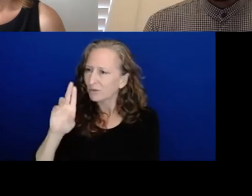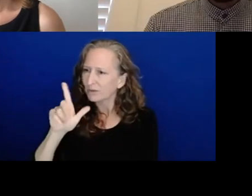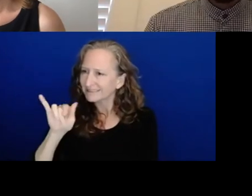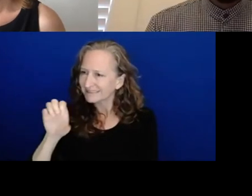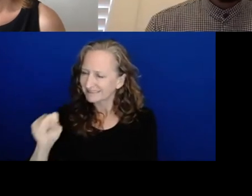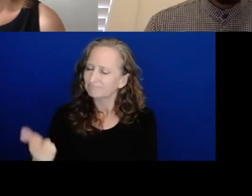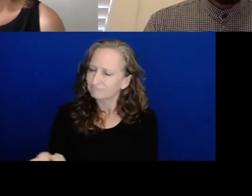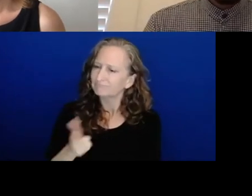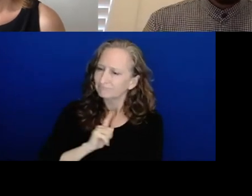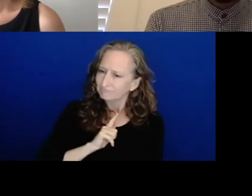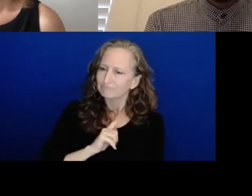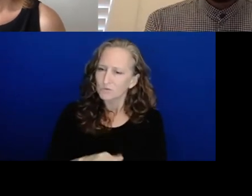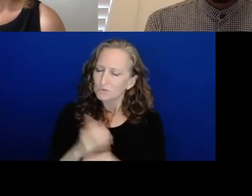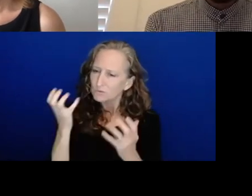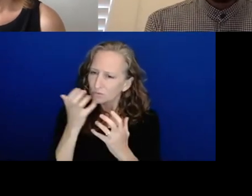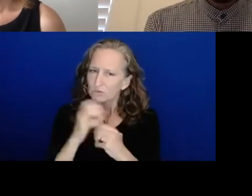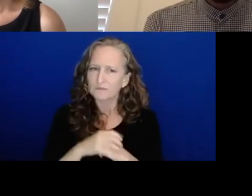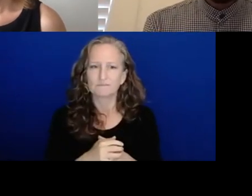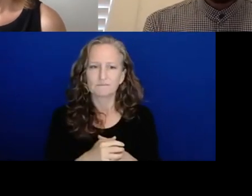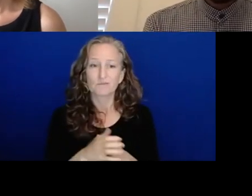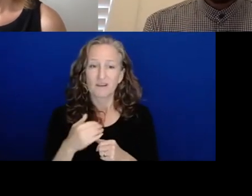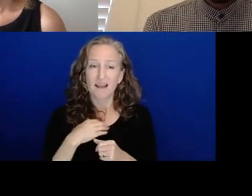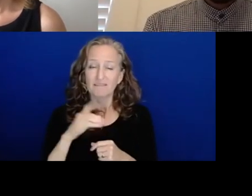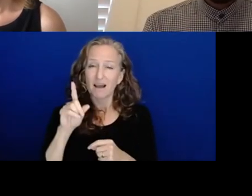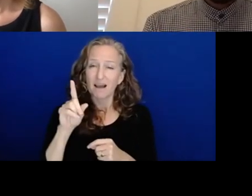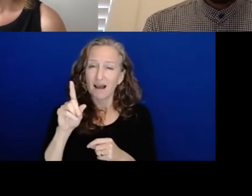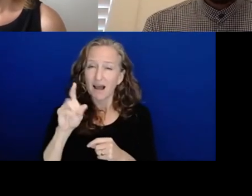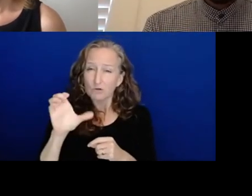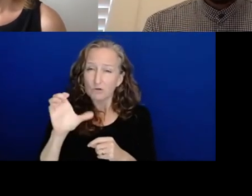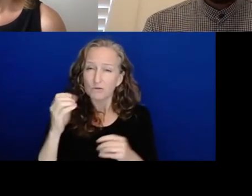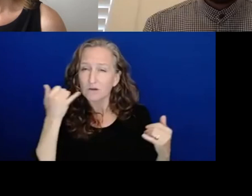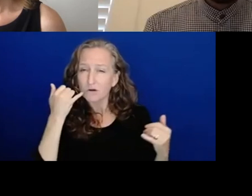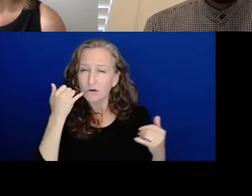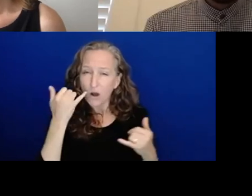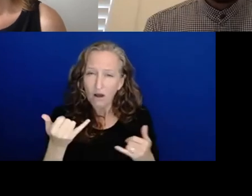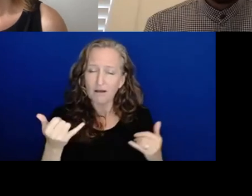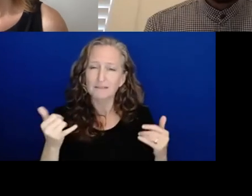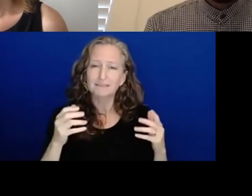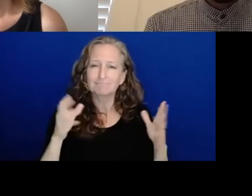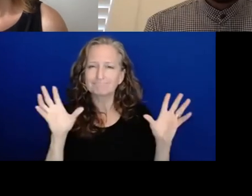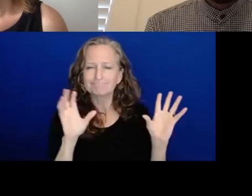calls with a hundred DEI practitioners. So, hearing across the board what folks are working